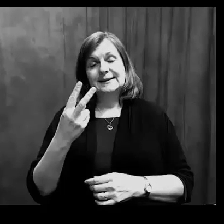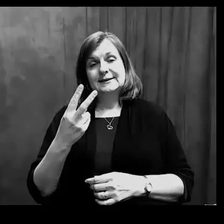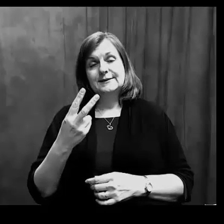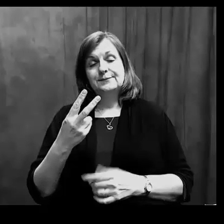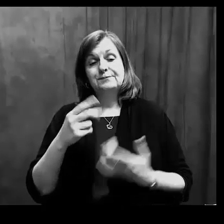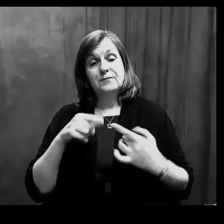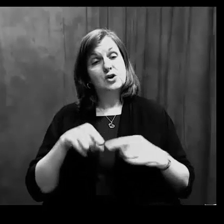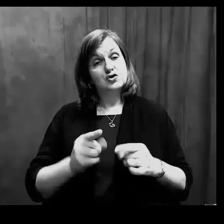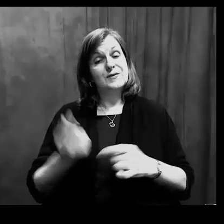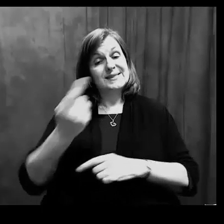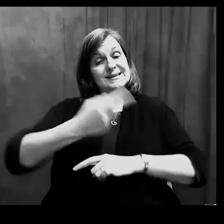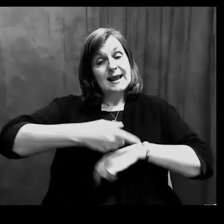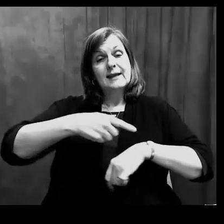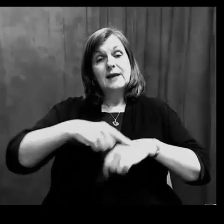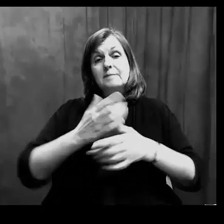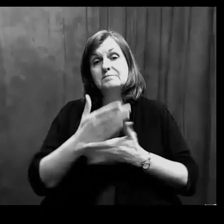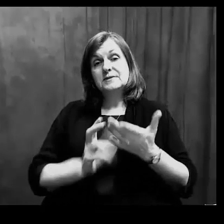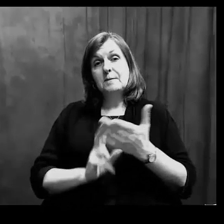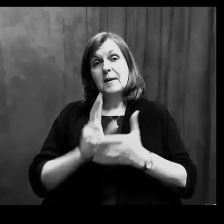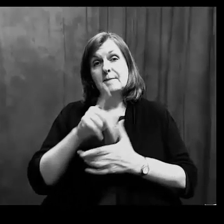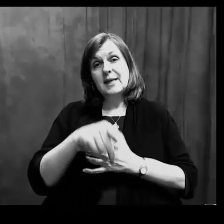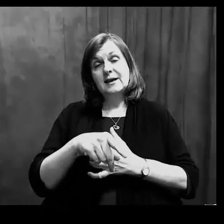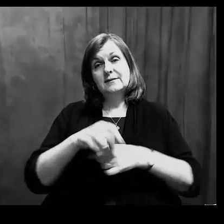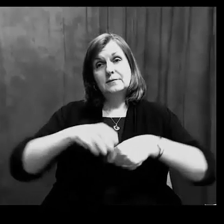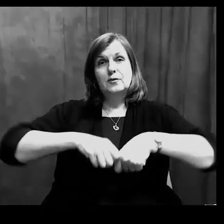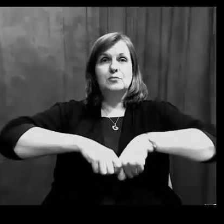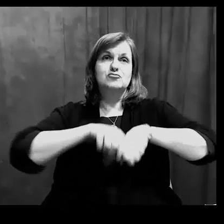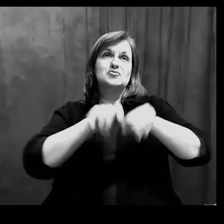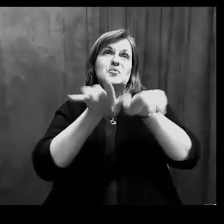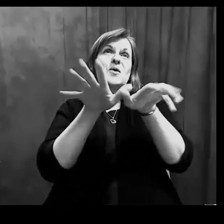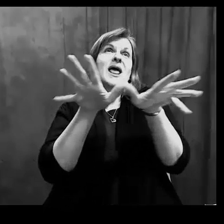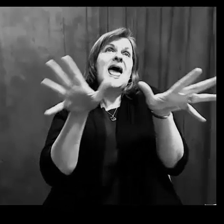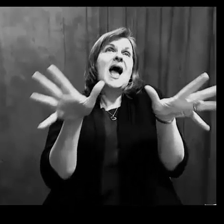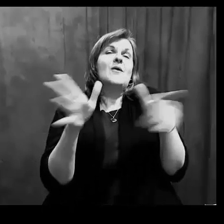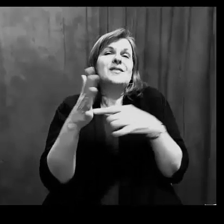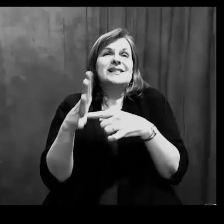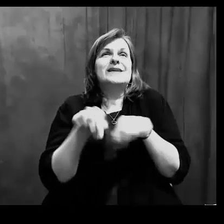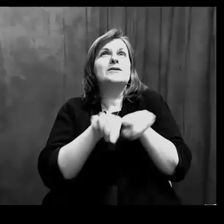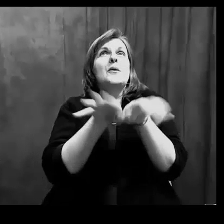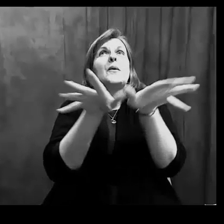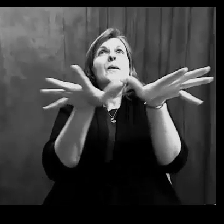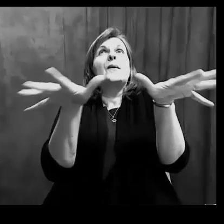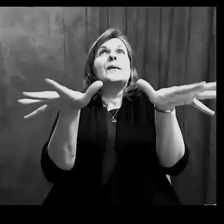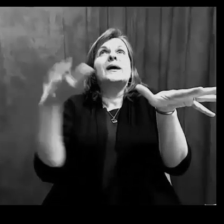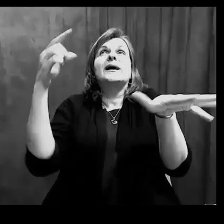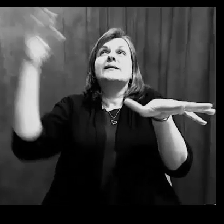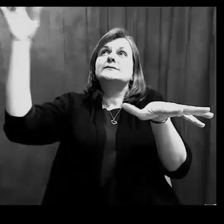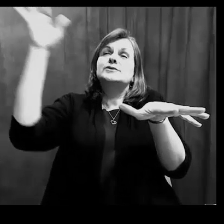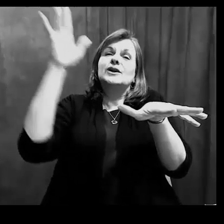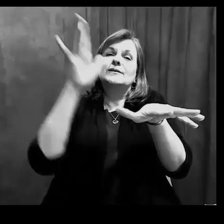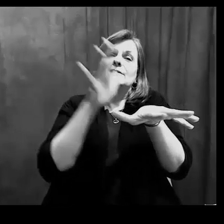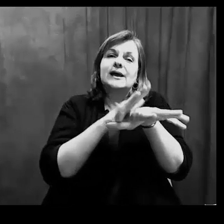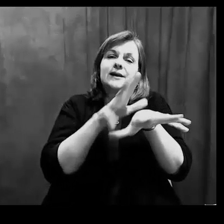plants that during the daytime they will get all kind of spread out so they can absorb as much